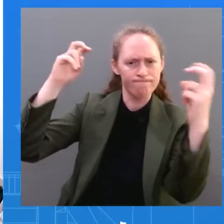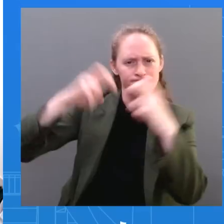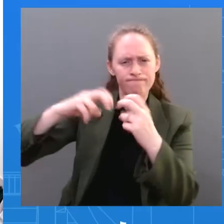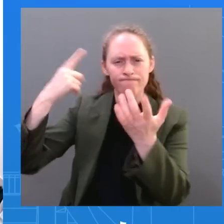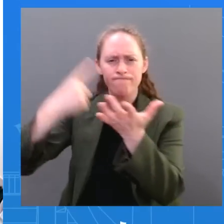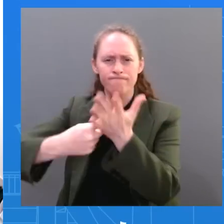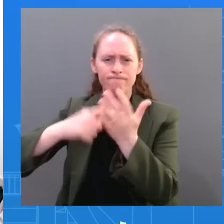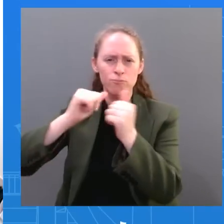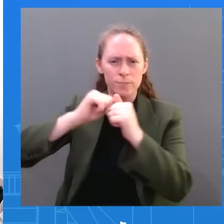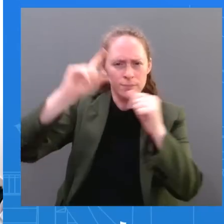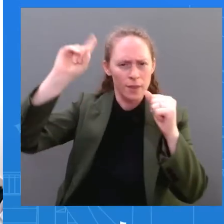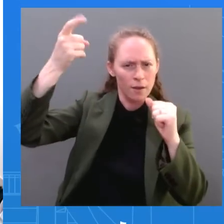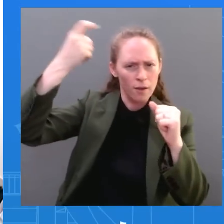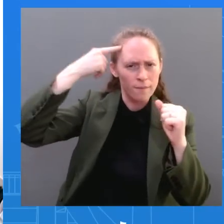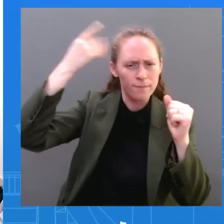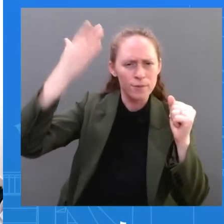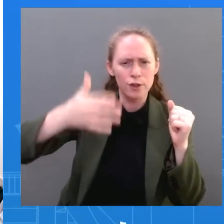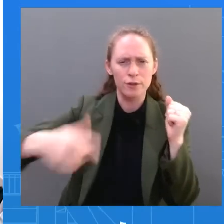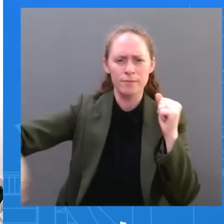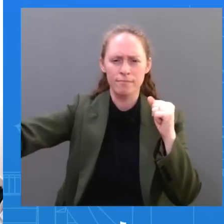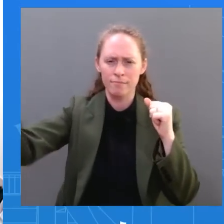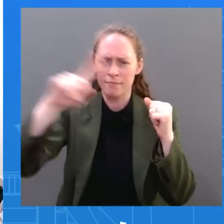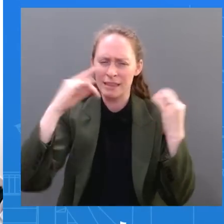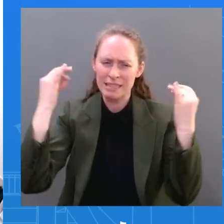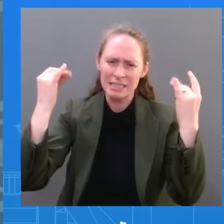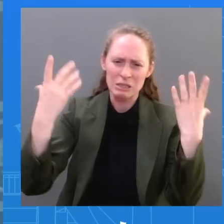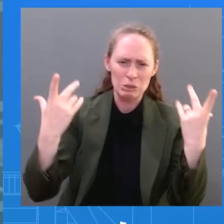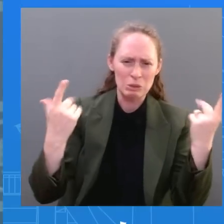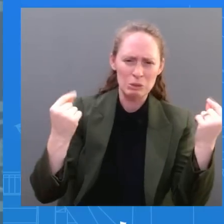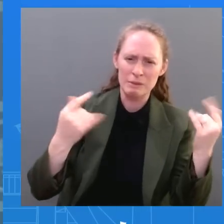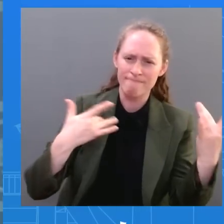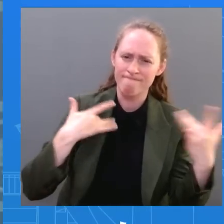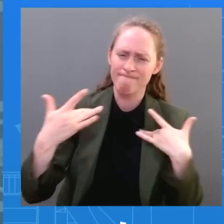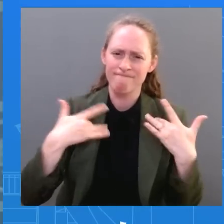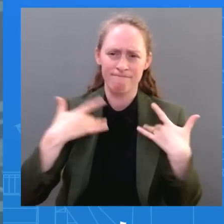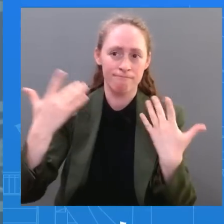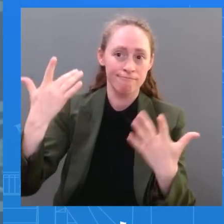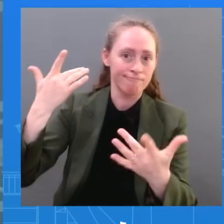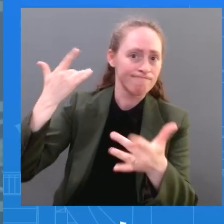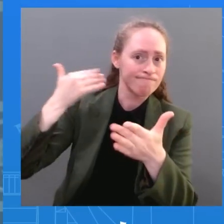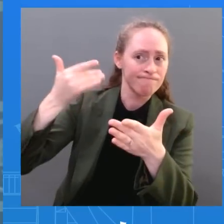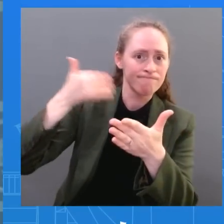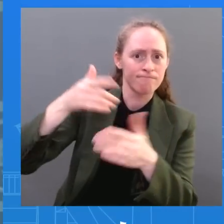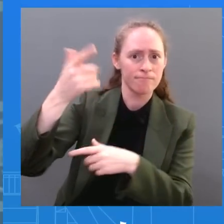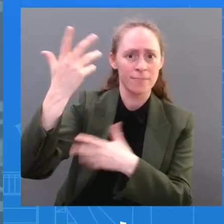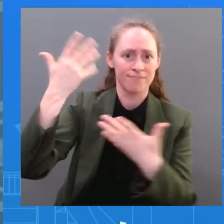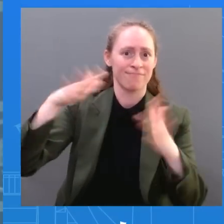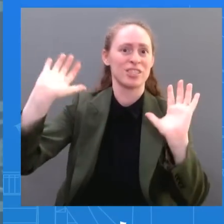that you are considering in terms of executive actions? Ms. Jean-Pierre: So, as we have said, all options are on the table.